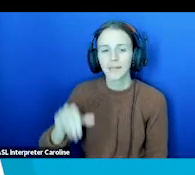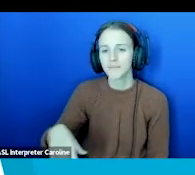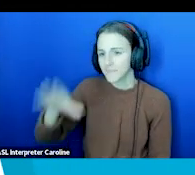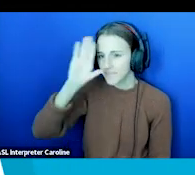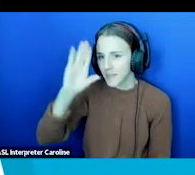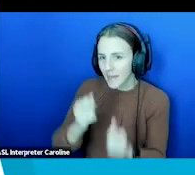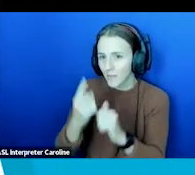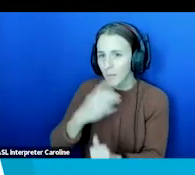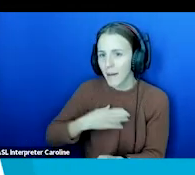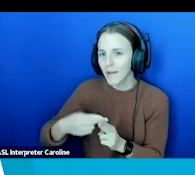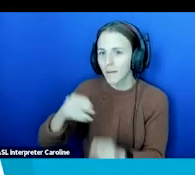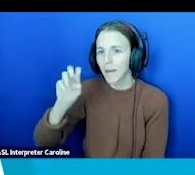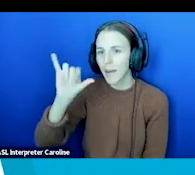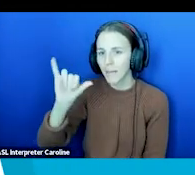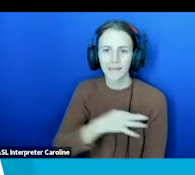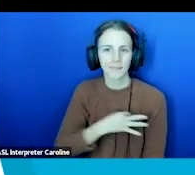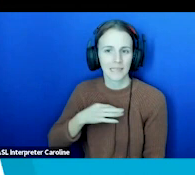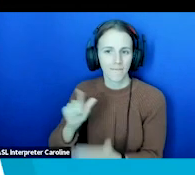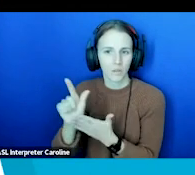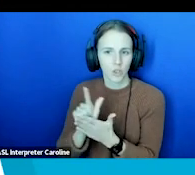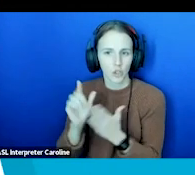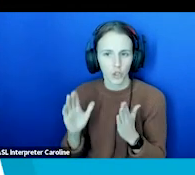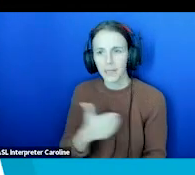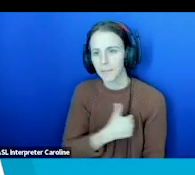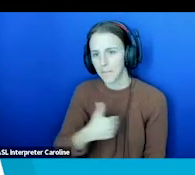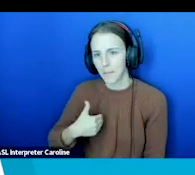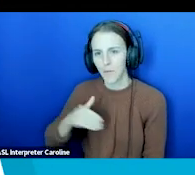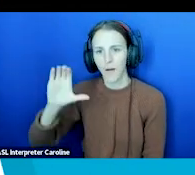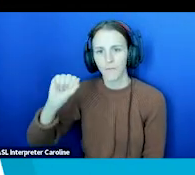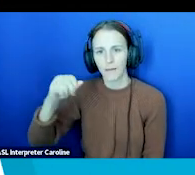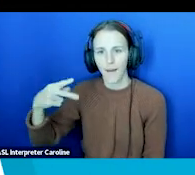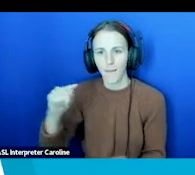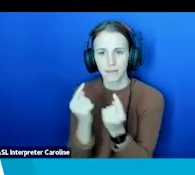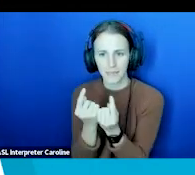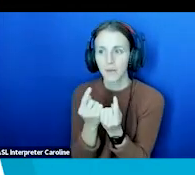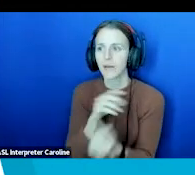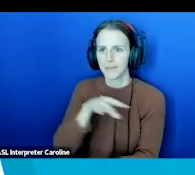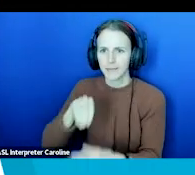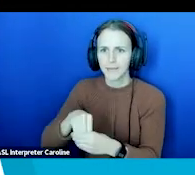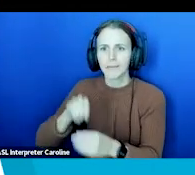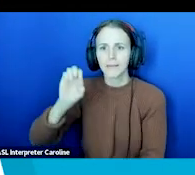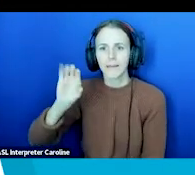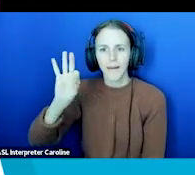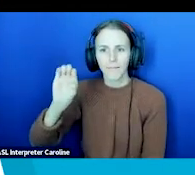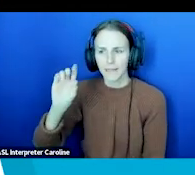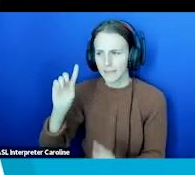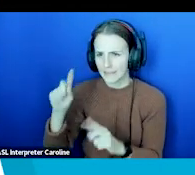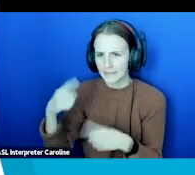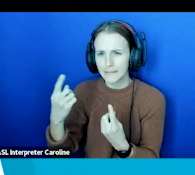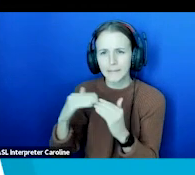YOU ALL VIRTUALLY. >> THANK YOU, MEGAN. >> EMILY. >>